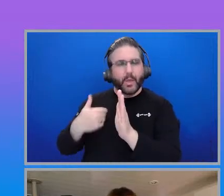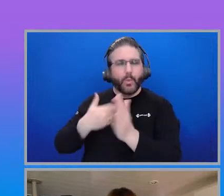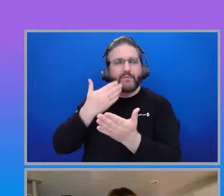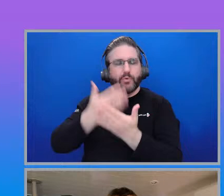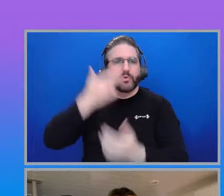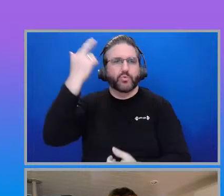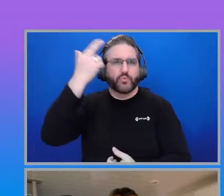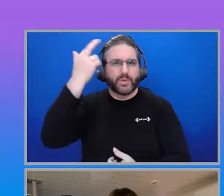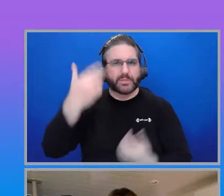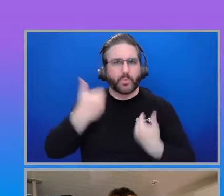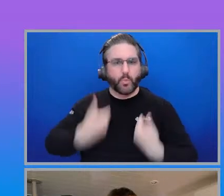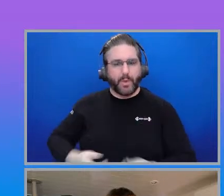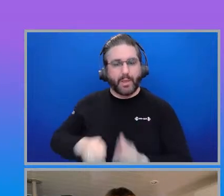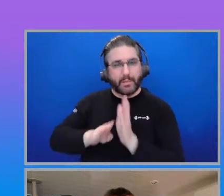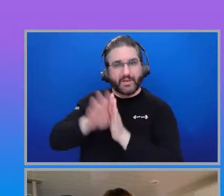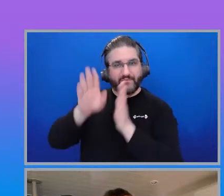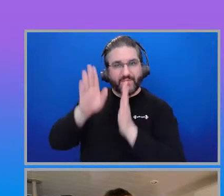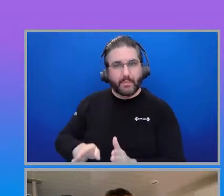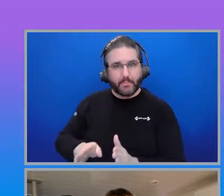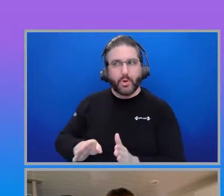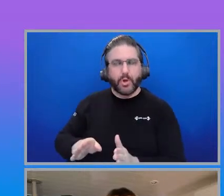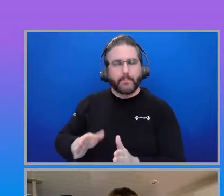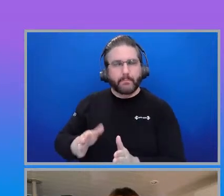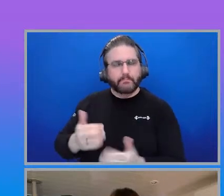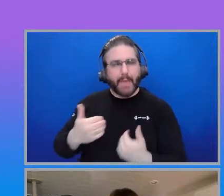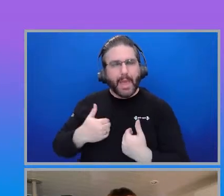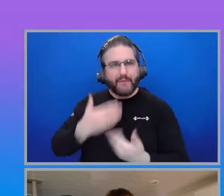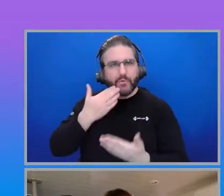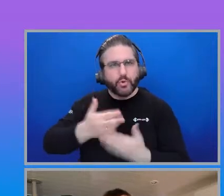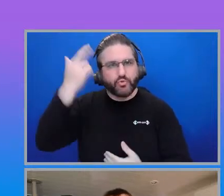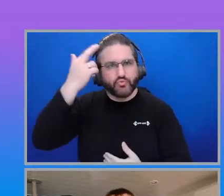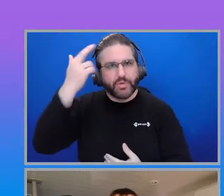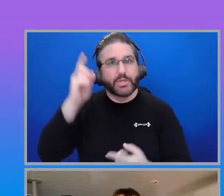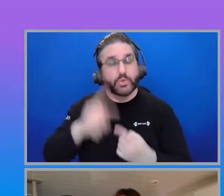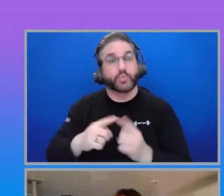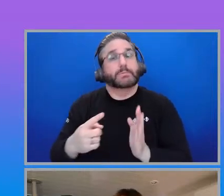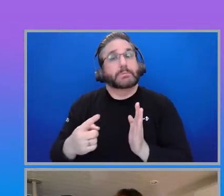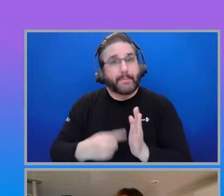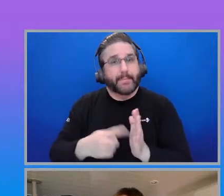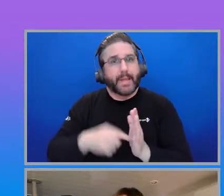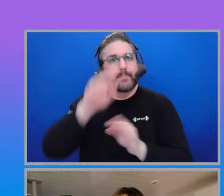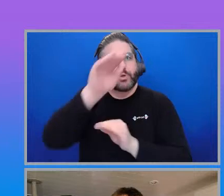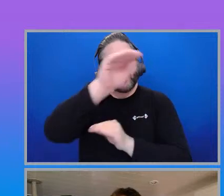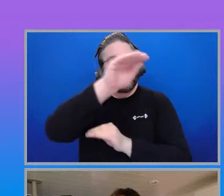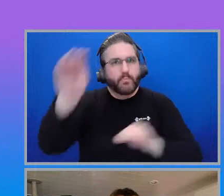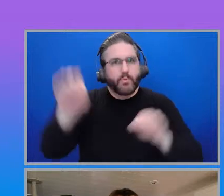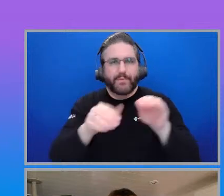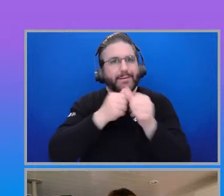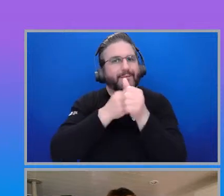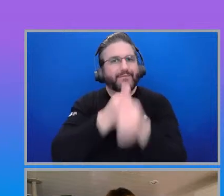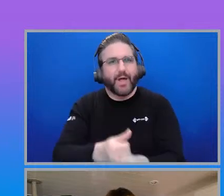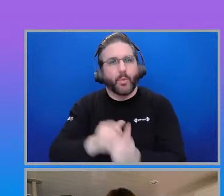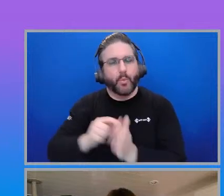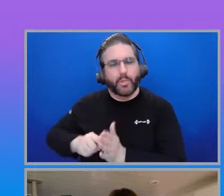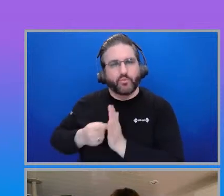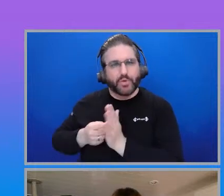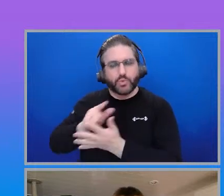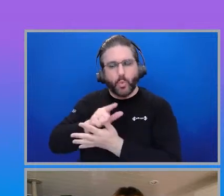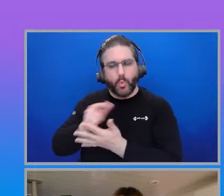why you, as the developer, might have a very good reason to sometimes move things out of the